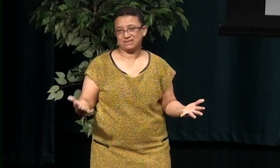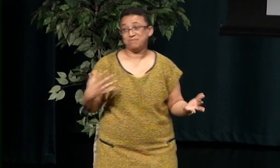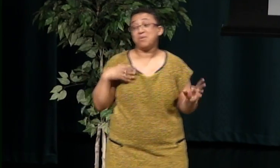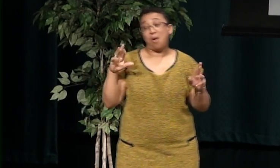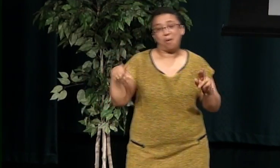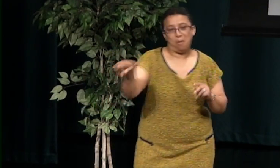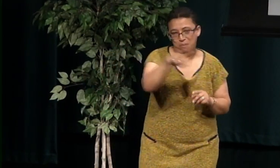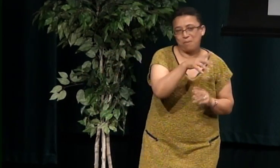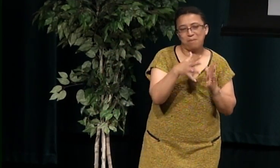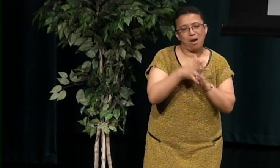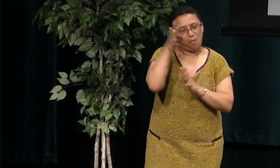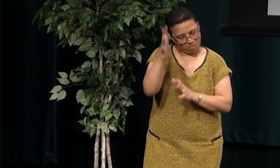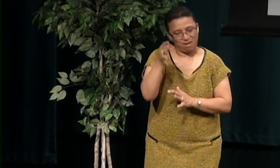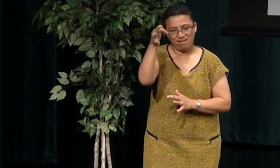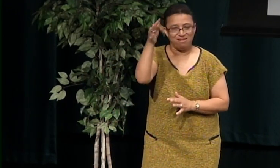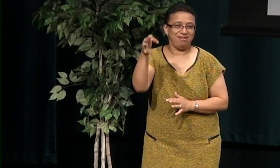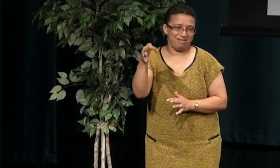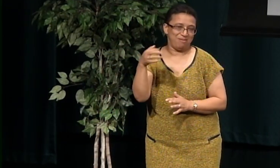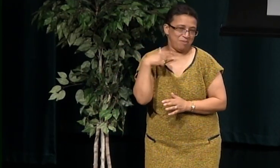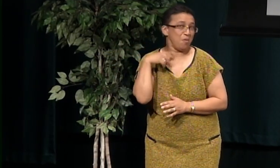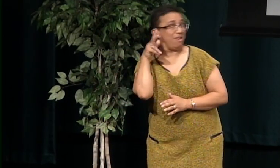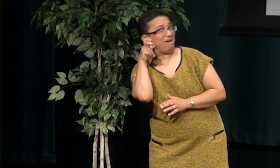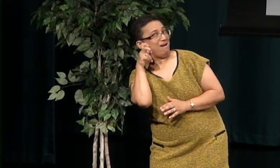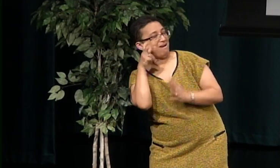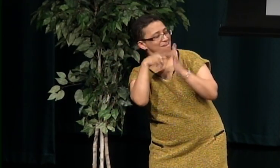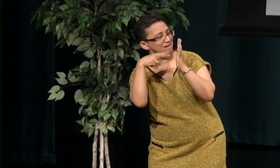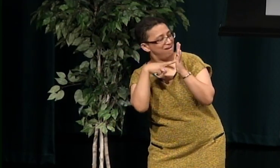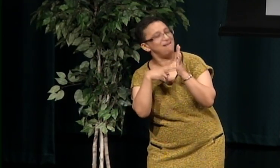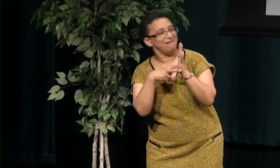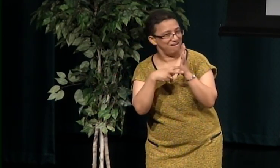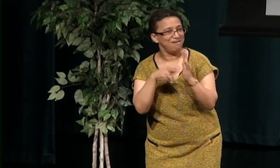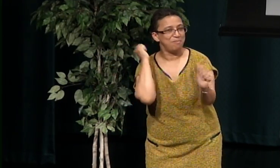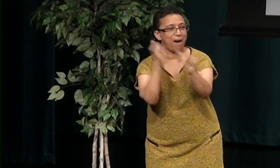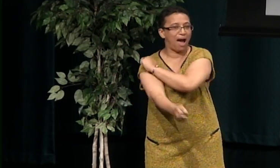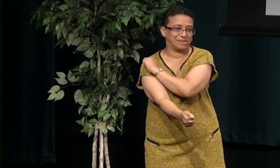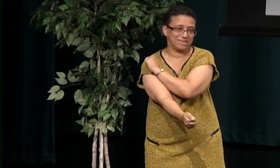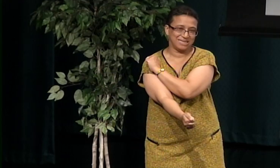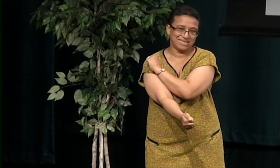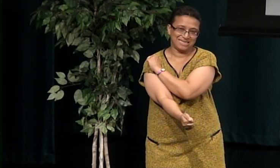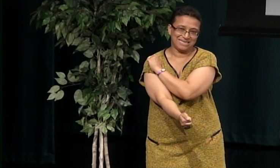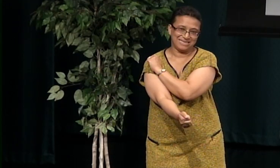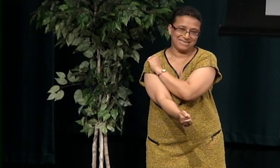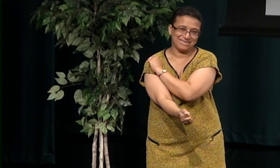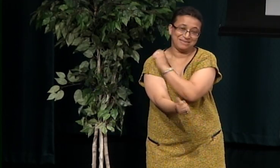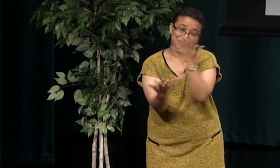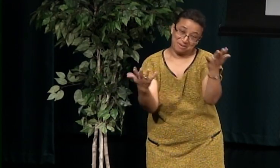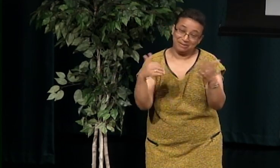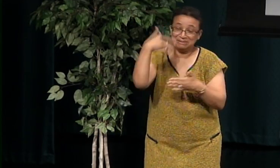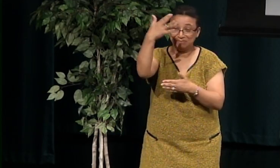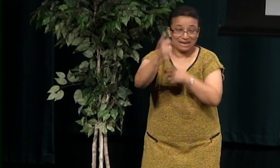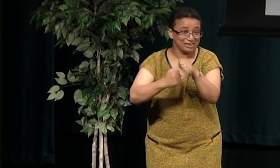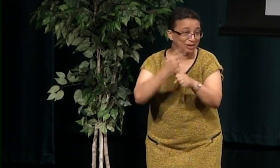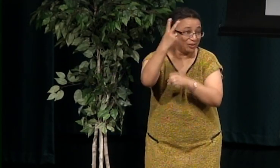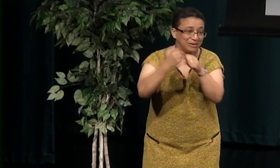And they can apply to SO many things. And I look to you to do that in the future.